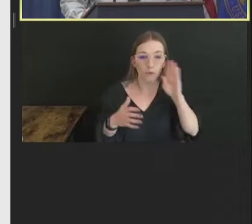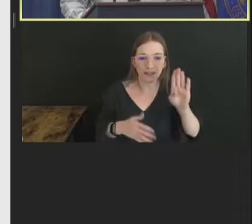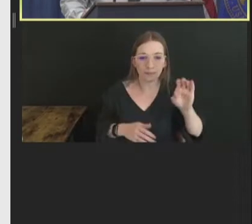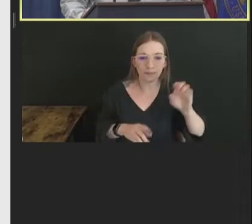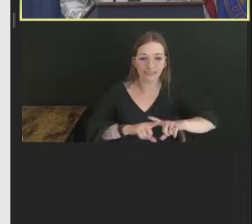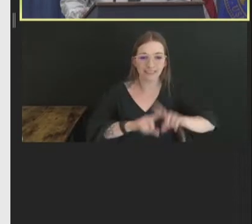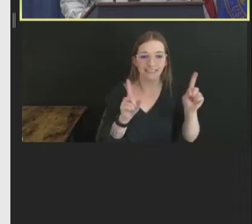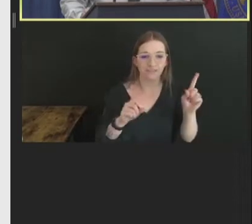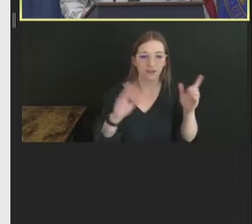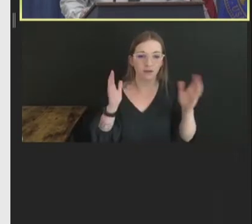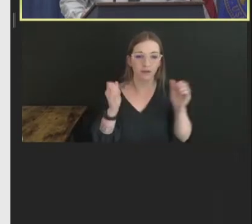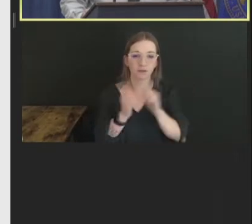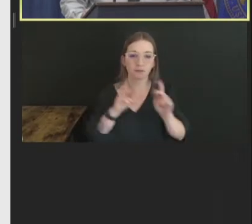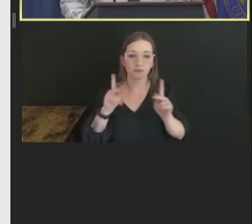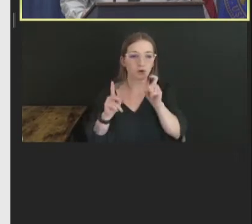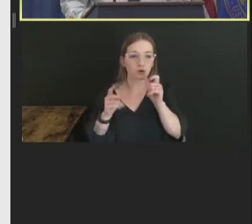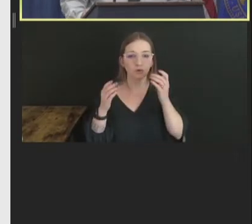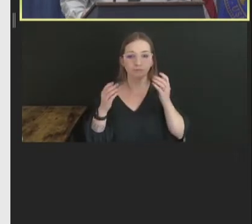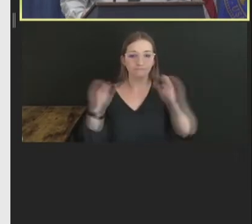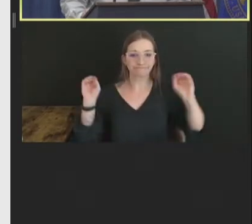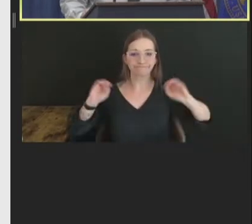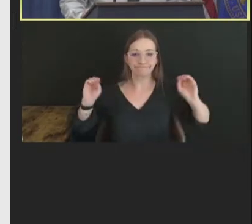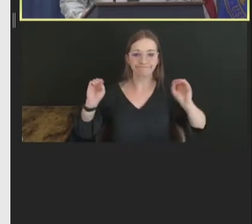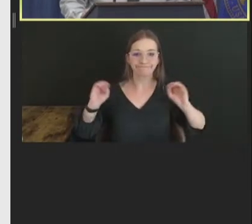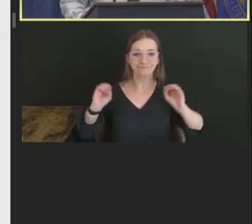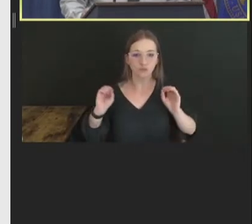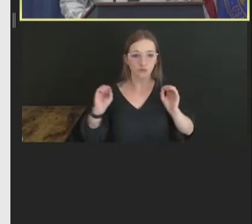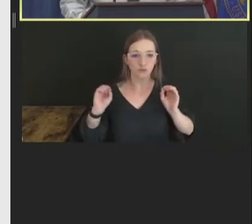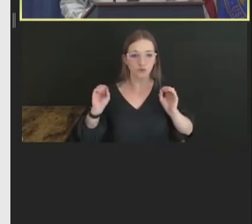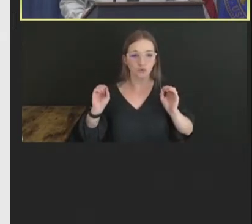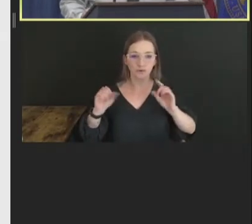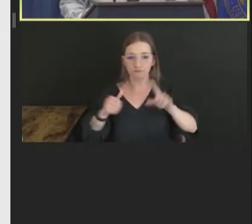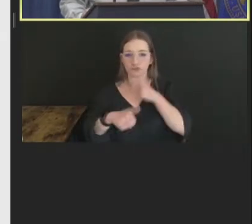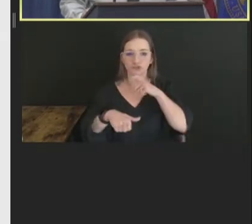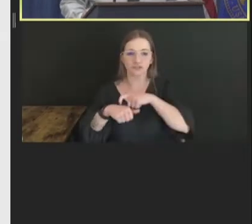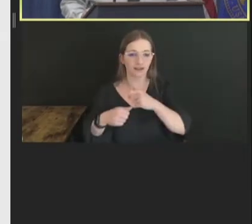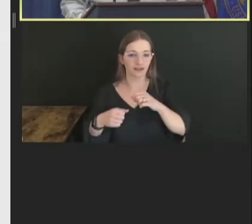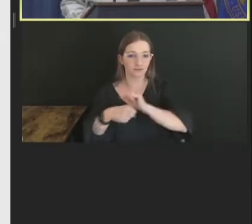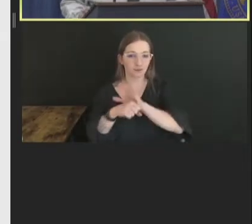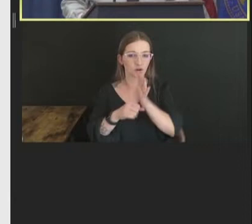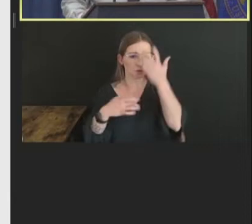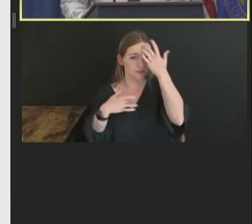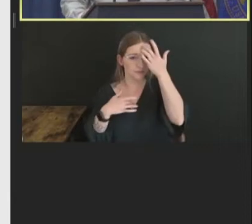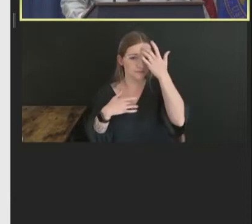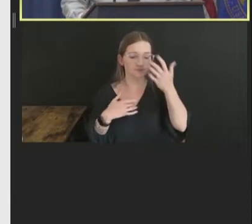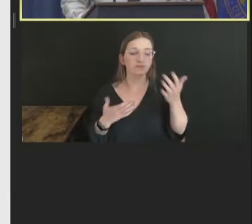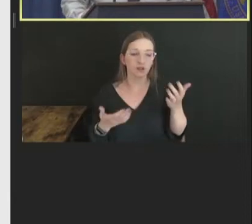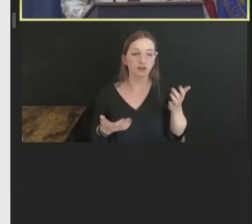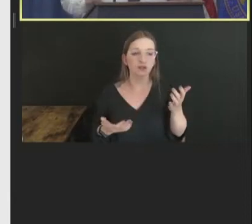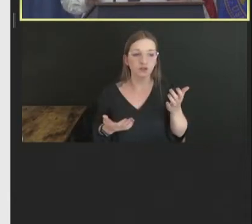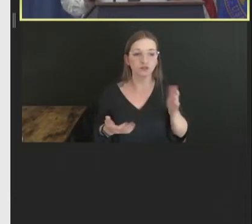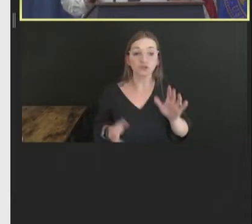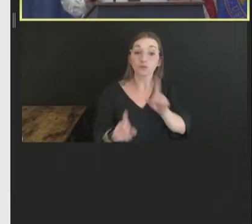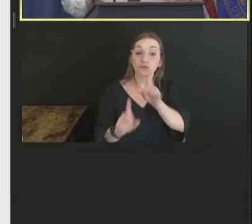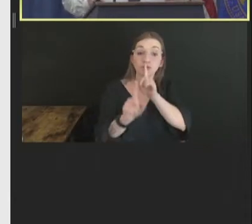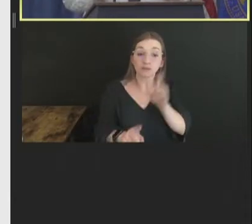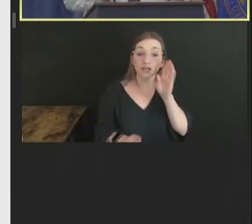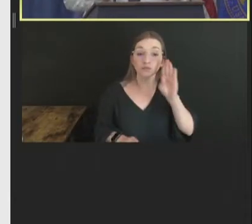Now importantly, lack of immunity does play a role in terms of young children and infants. So, there will need to be strategies that take those populations and get them